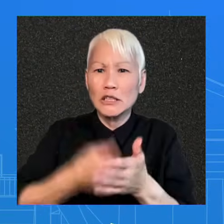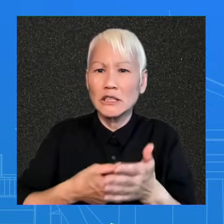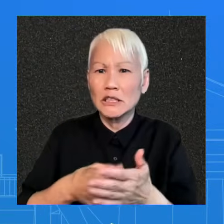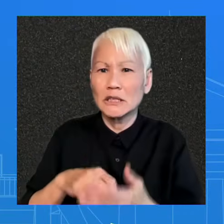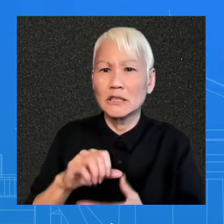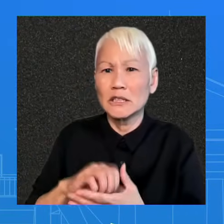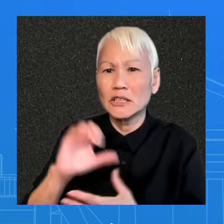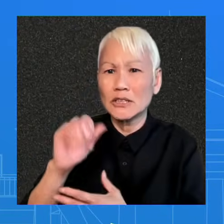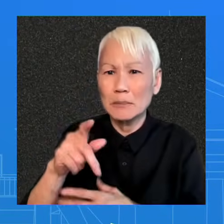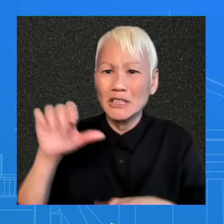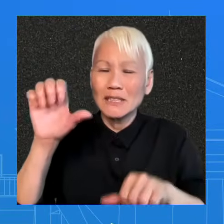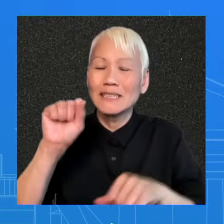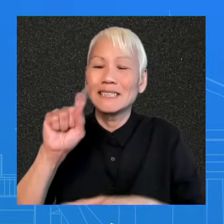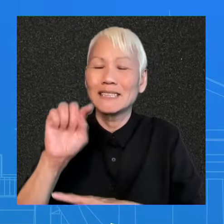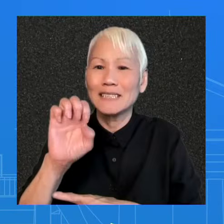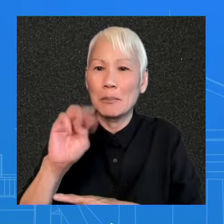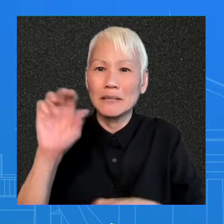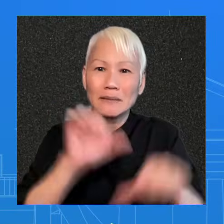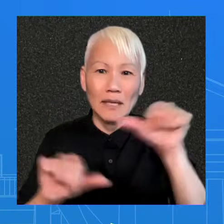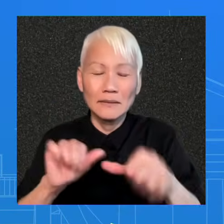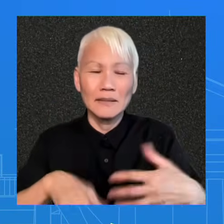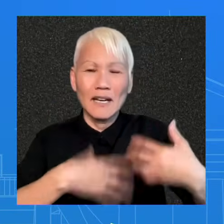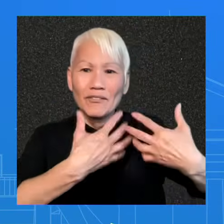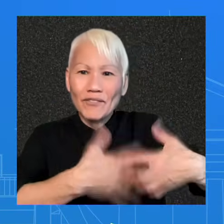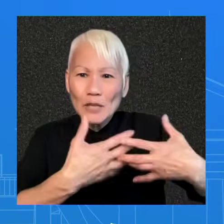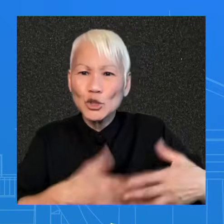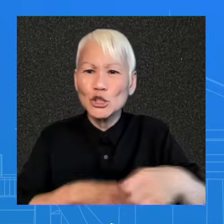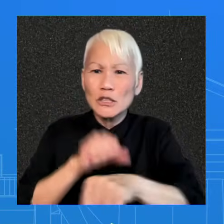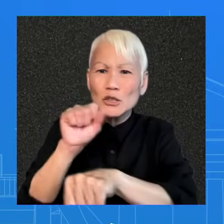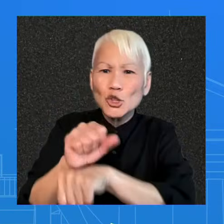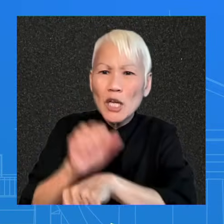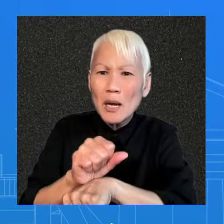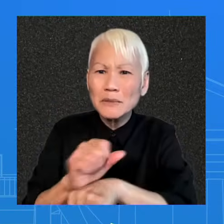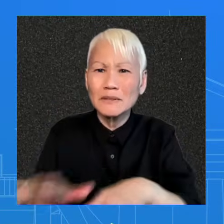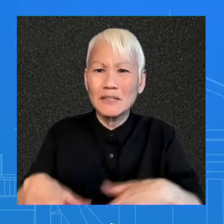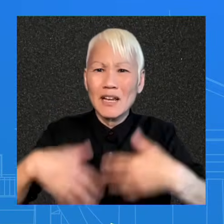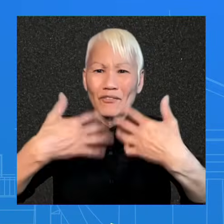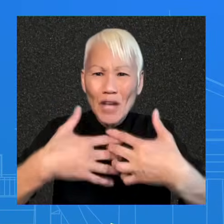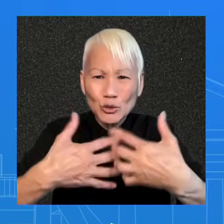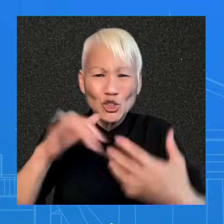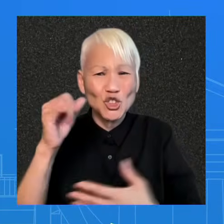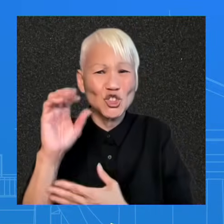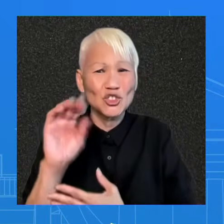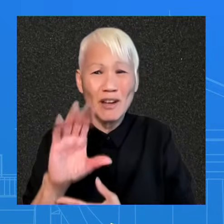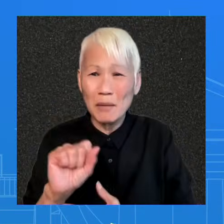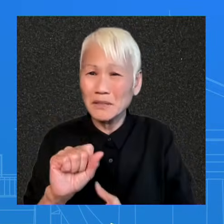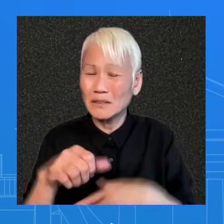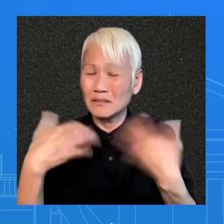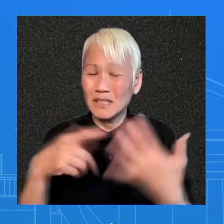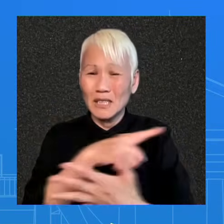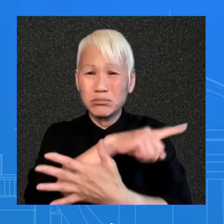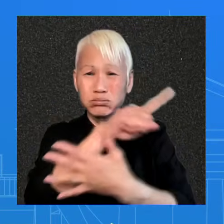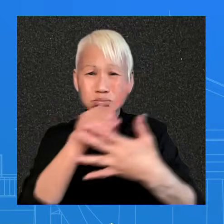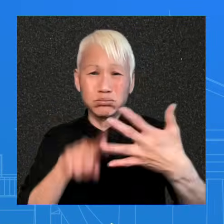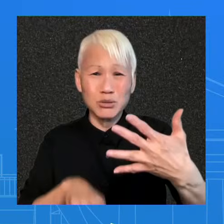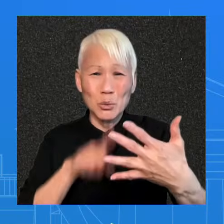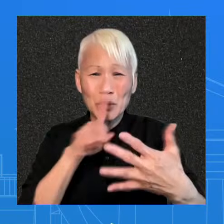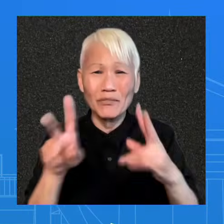creating manufacturing jobs in this country. So, look, these are all important things, important issues that the President wants to continue